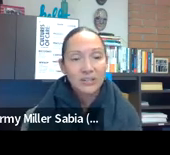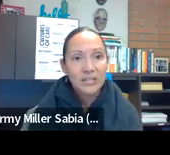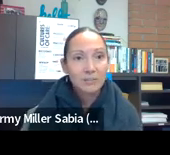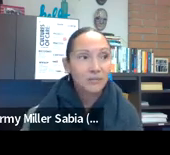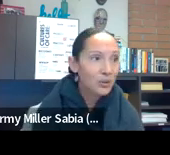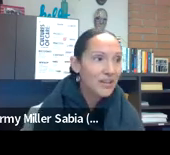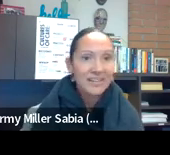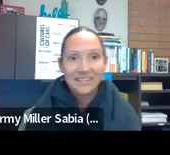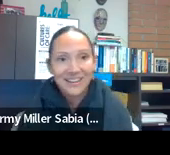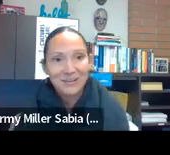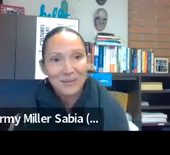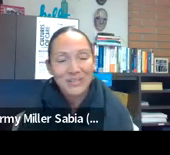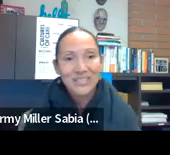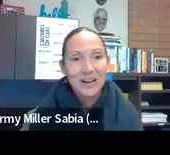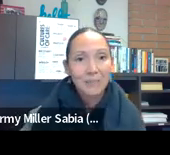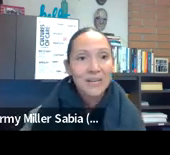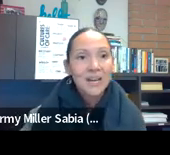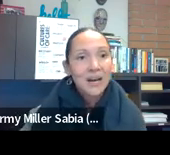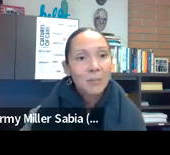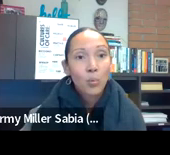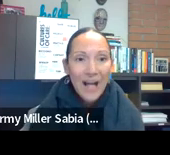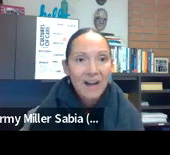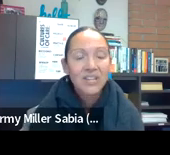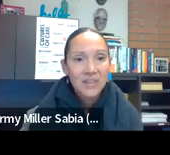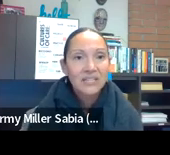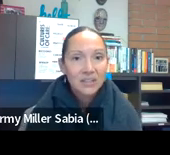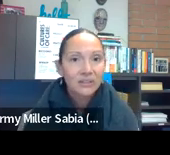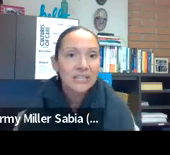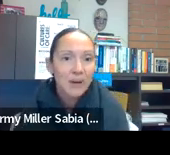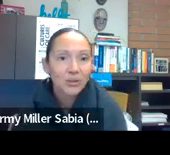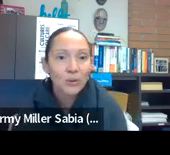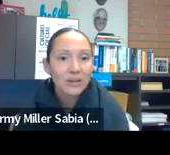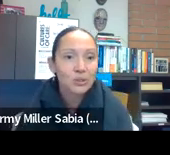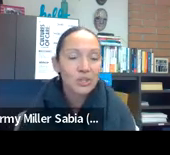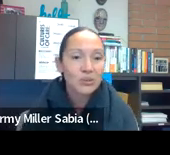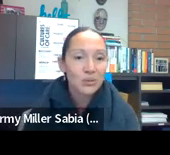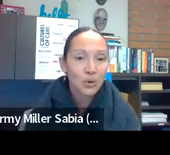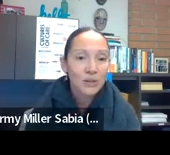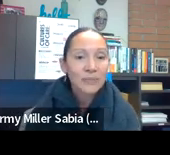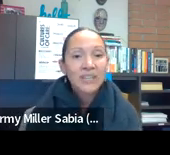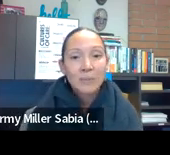And before that, and what's to come, we'll have to think differently about the way in which we do this work.